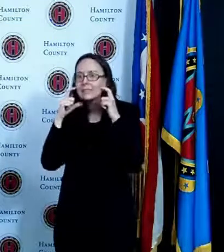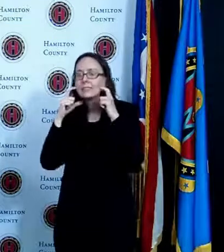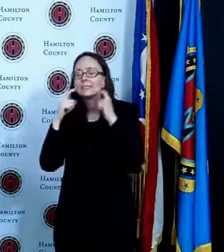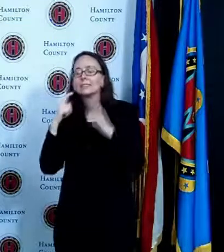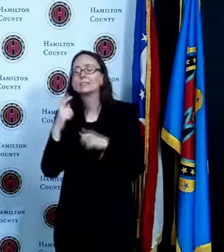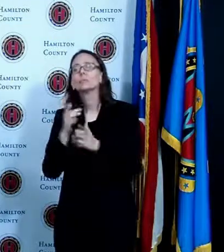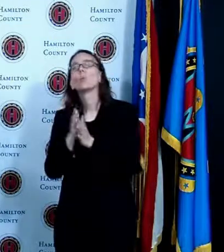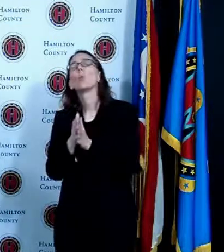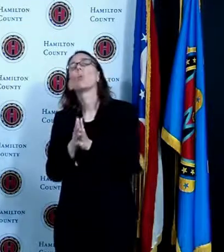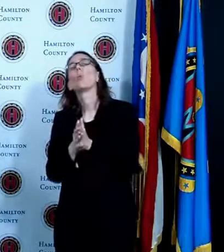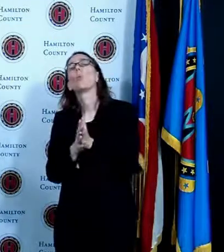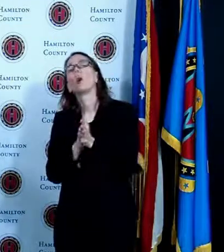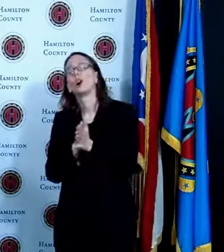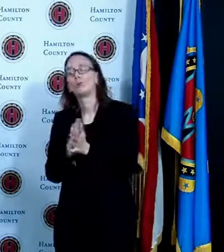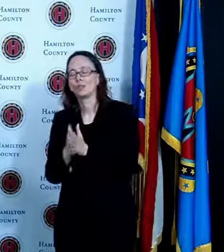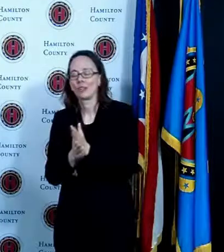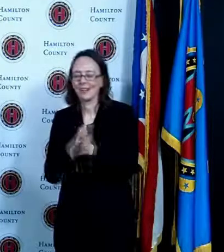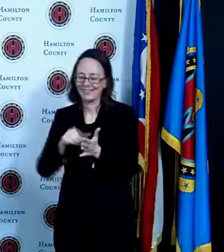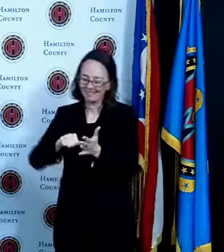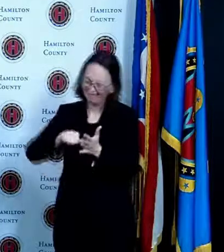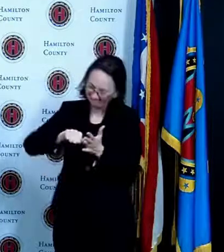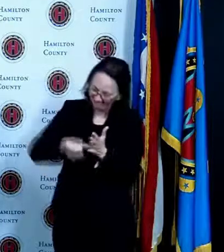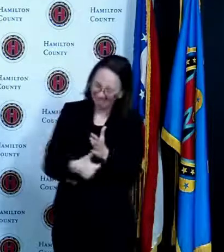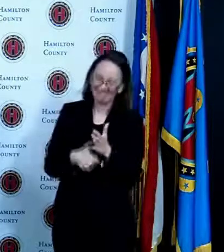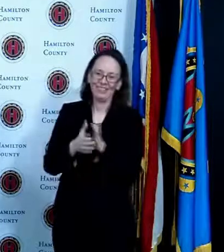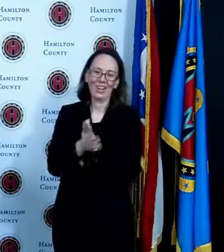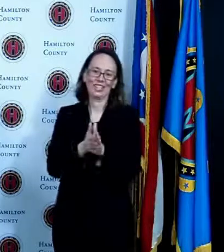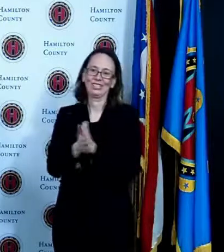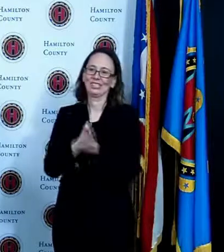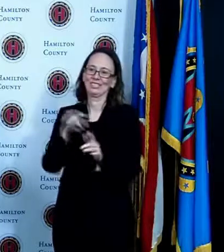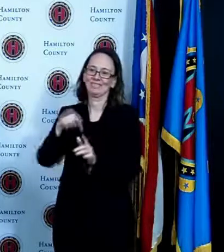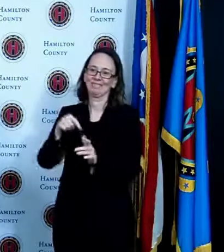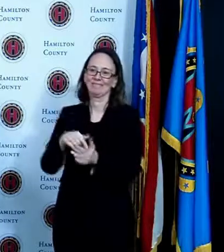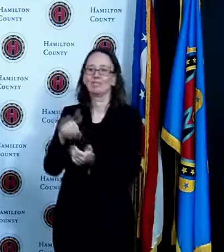don't have access to a hand sink use sanitizer and these steps will help